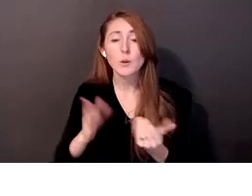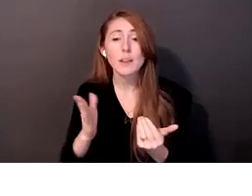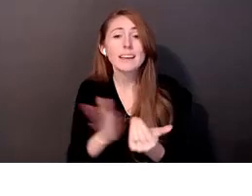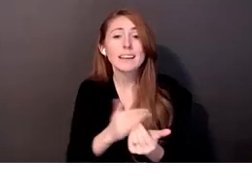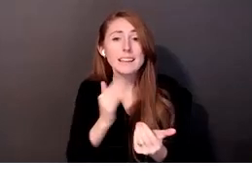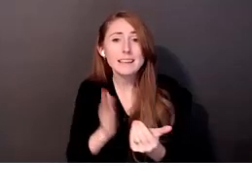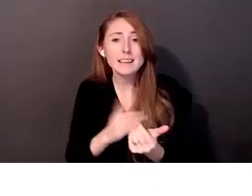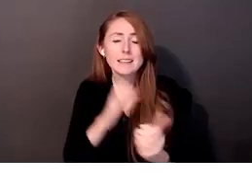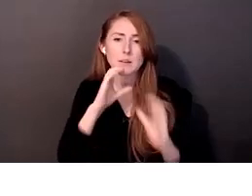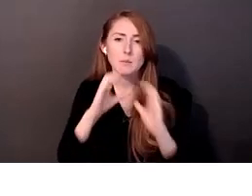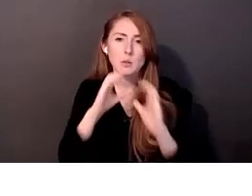and channels.